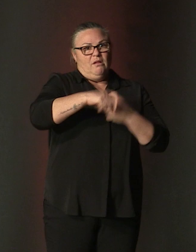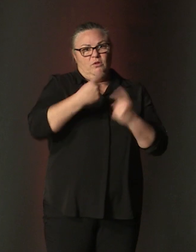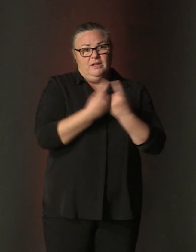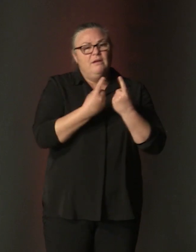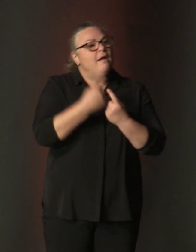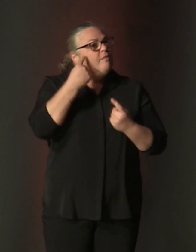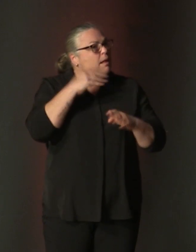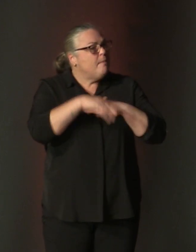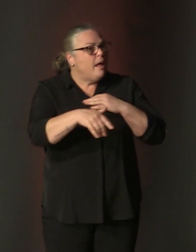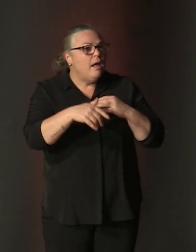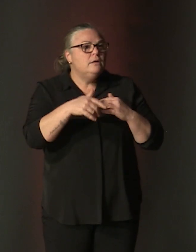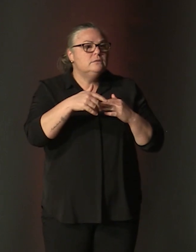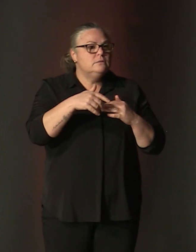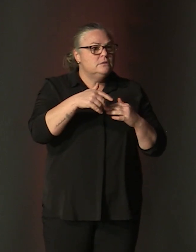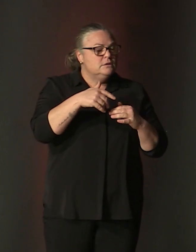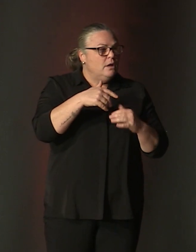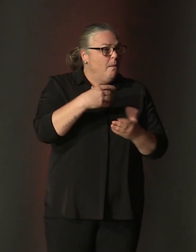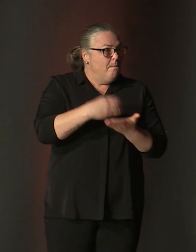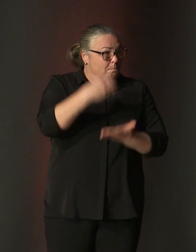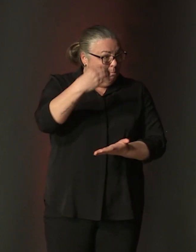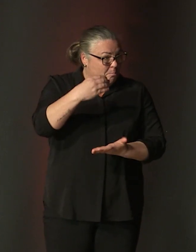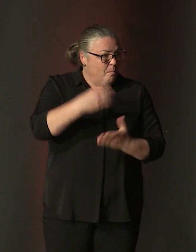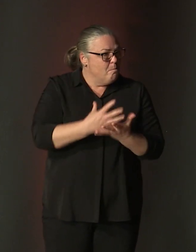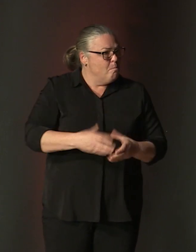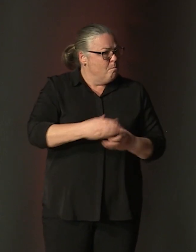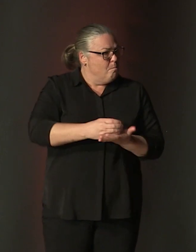which initially is great recycling, check.